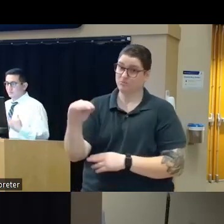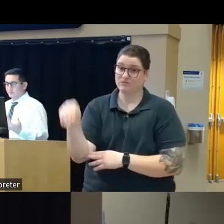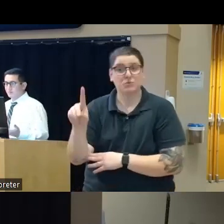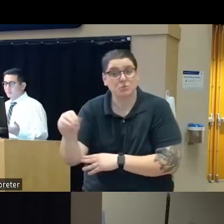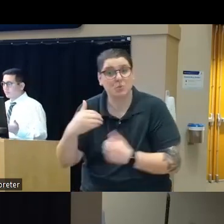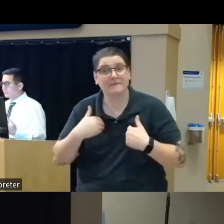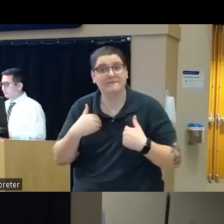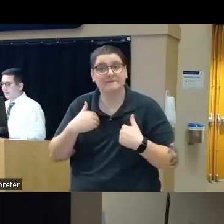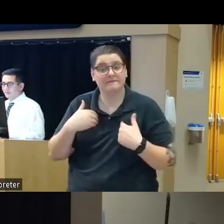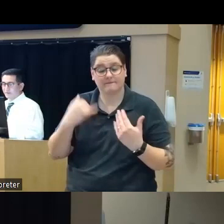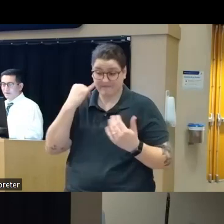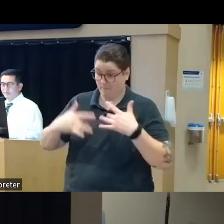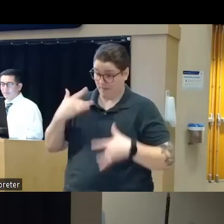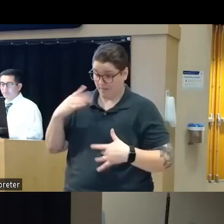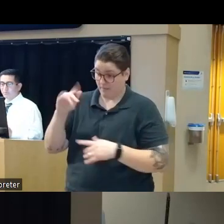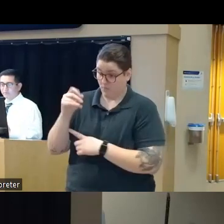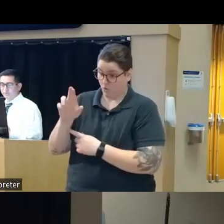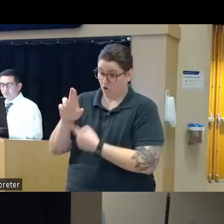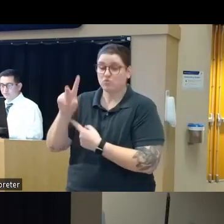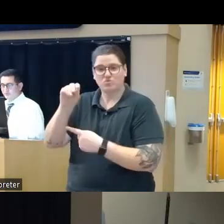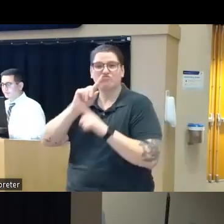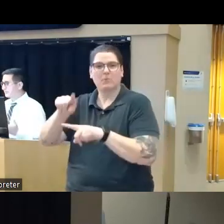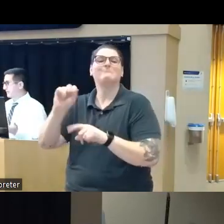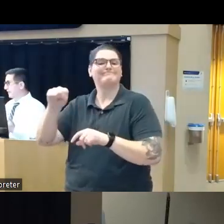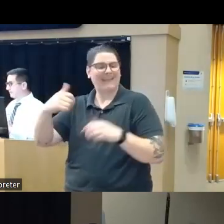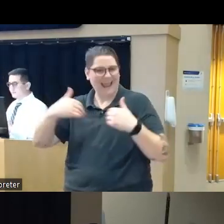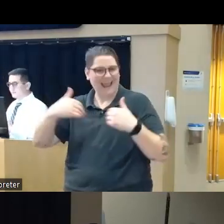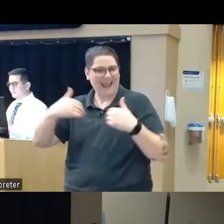you know people with bipolar disorder have uh or report visual hallucinations and then obviously